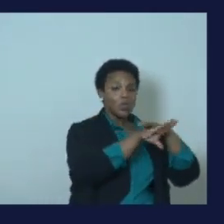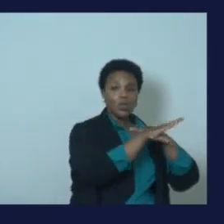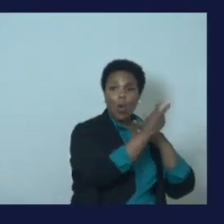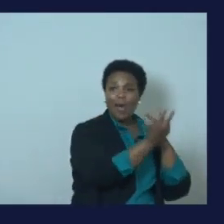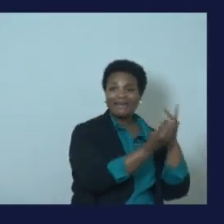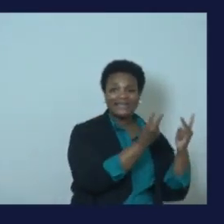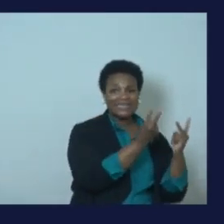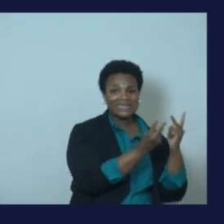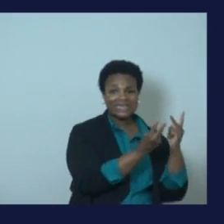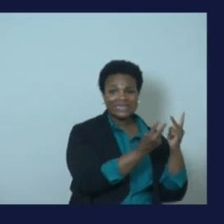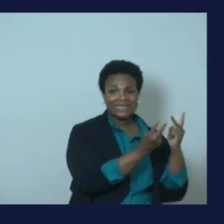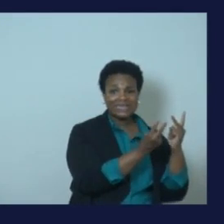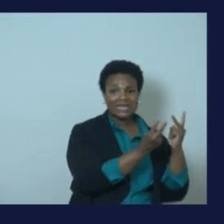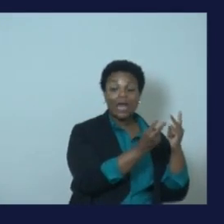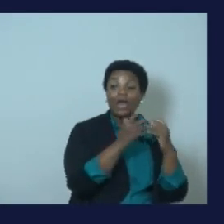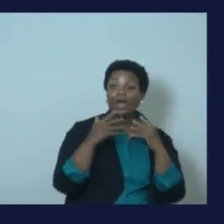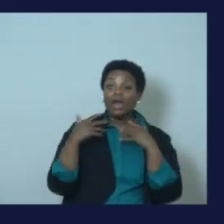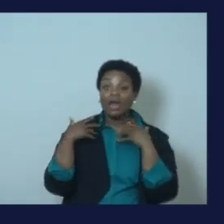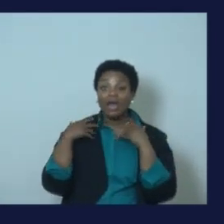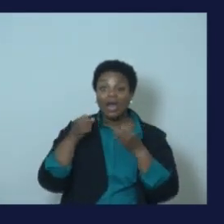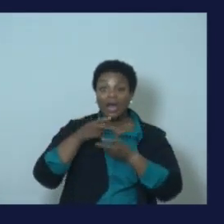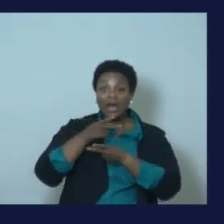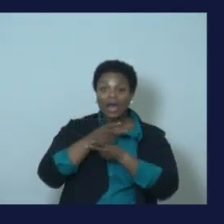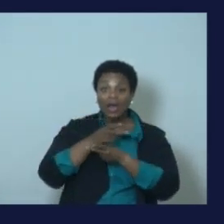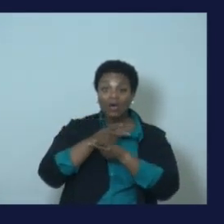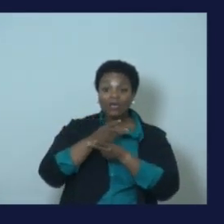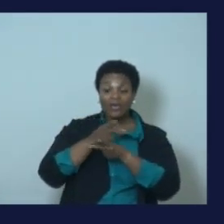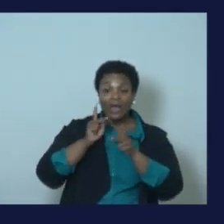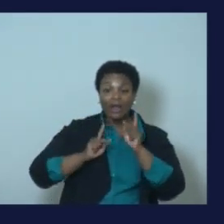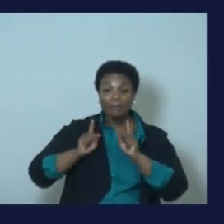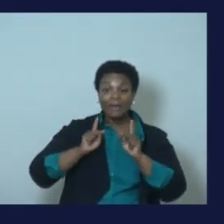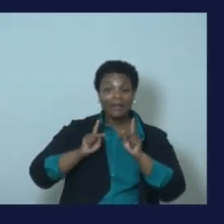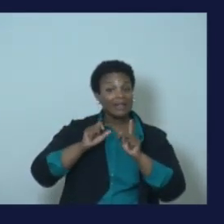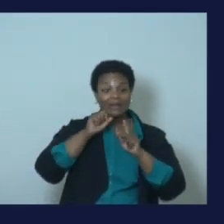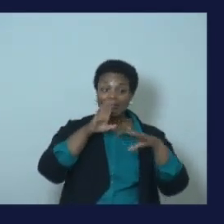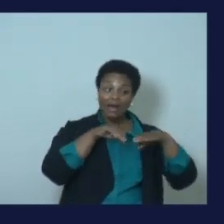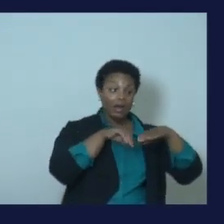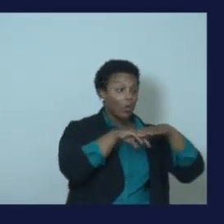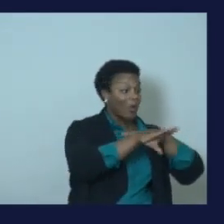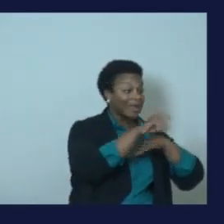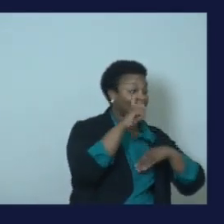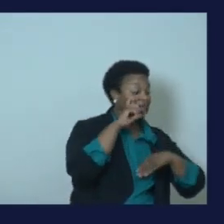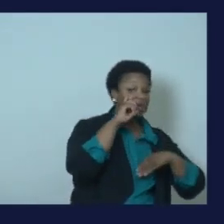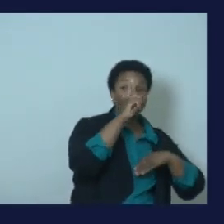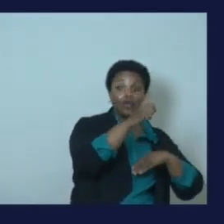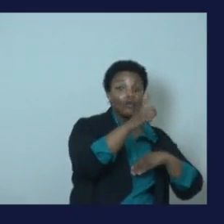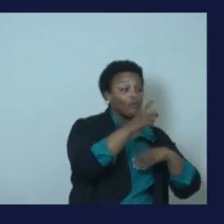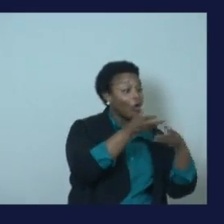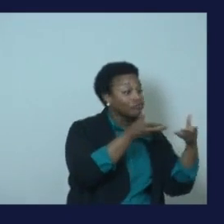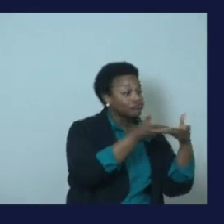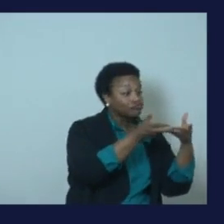WE ARE NOT ALLOWING FAMILY MEMBERS TO GO IN AND MINIMIZING. AND HEALTH CARE PROFESSIONALS FROM GOING IN FOR ROUTINE EVALUATIONS.